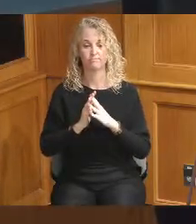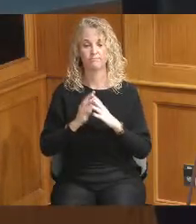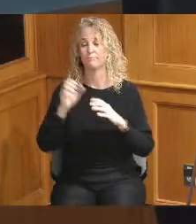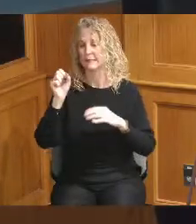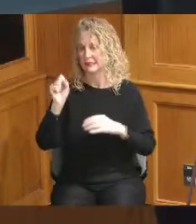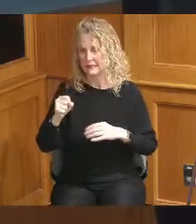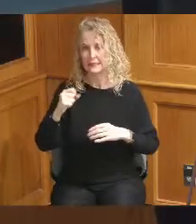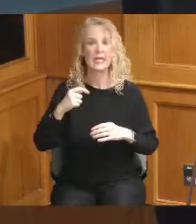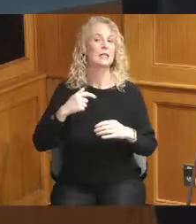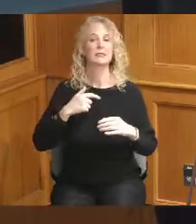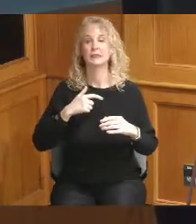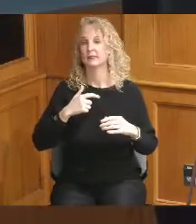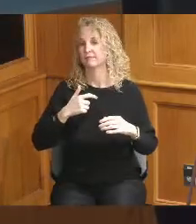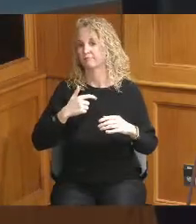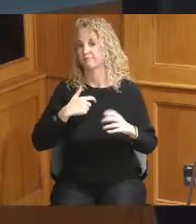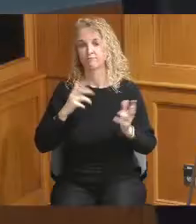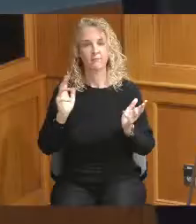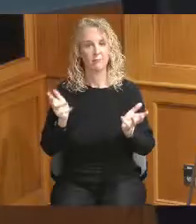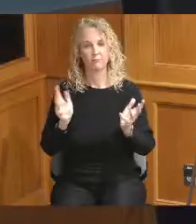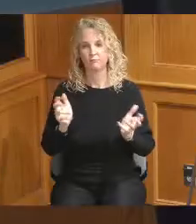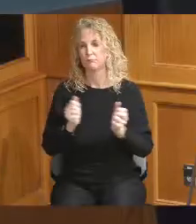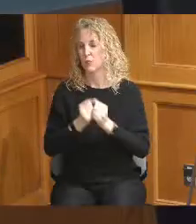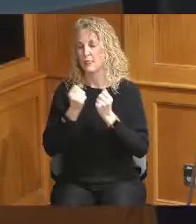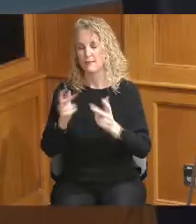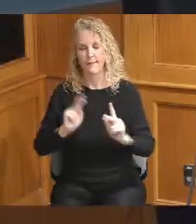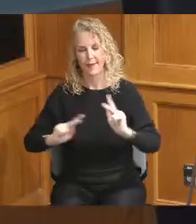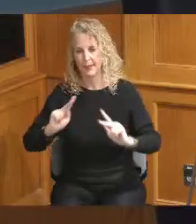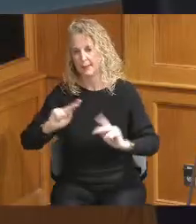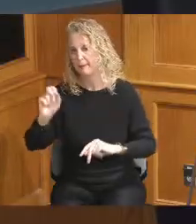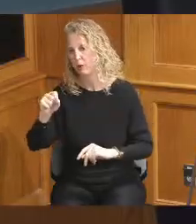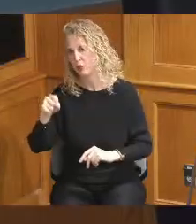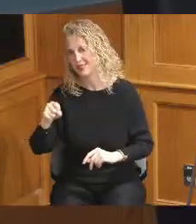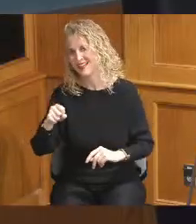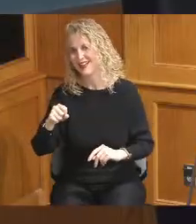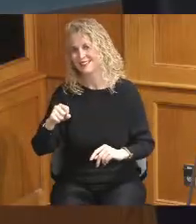with I just got back from National Conference and the Ohio conferences all this talk about housing